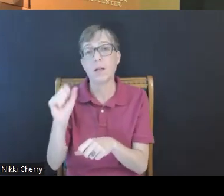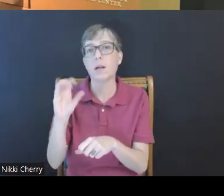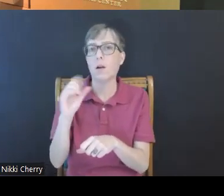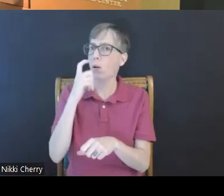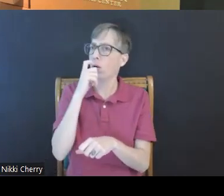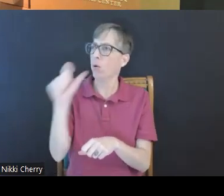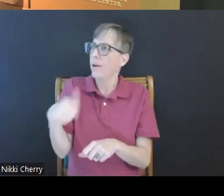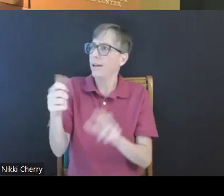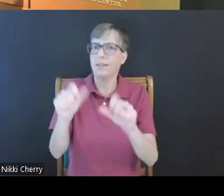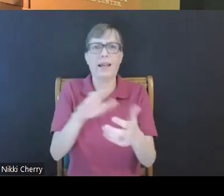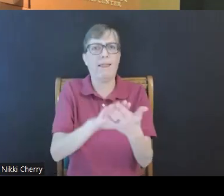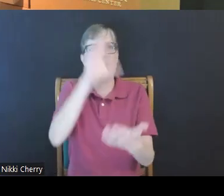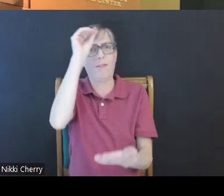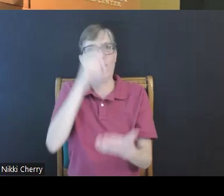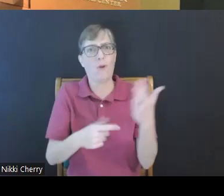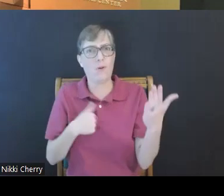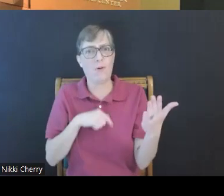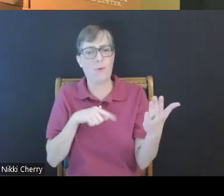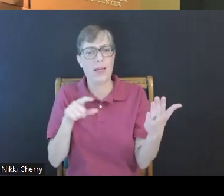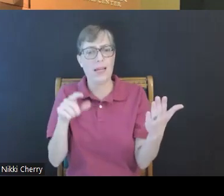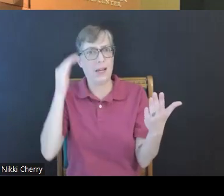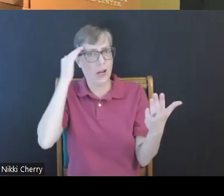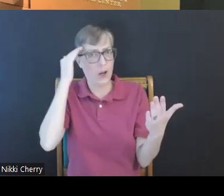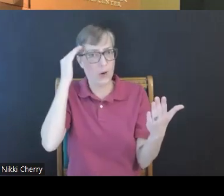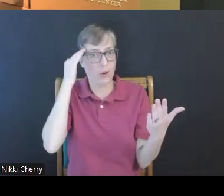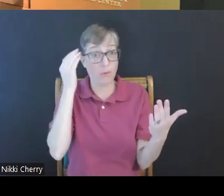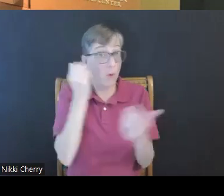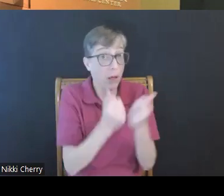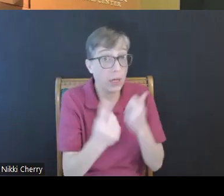should be able to learn it I think ideally the person living with the illness should have the